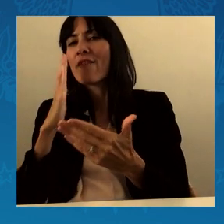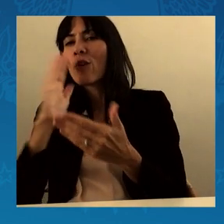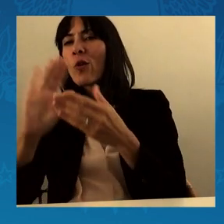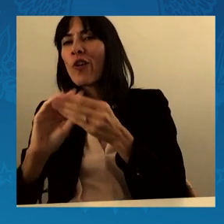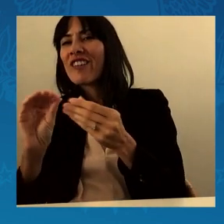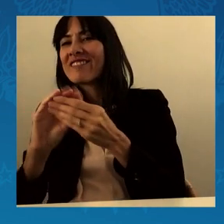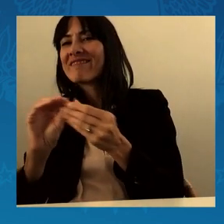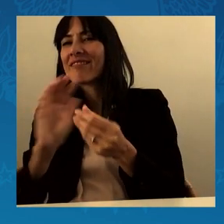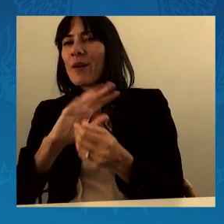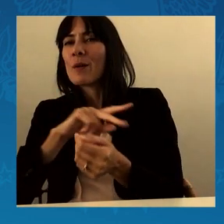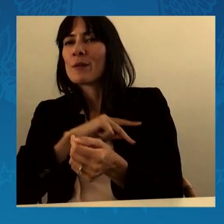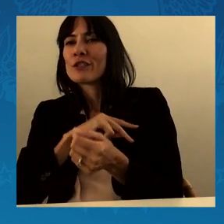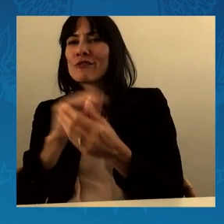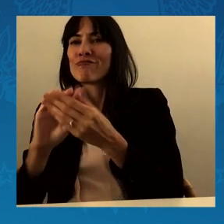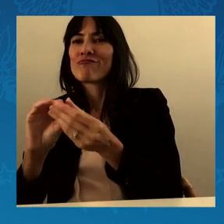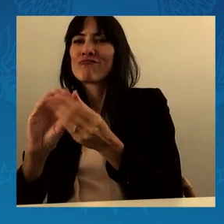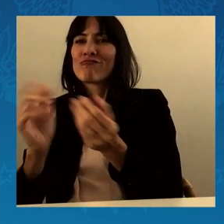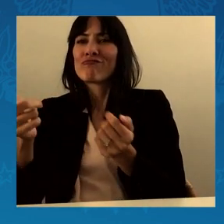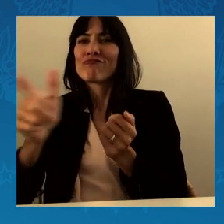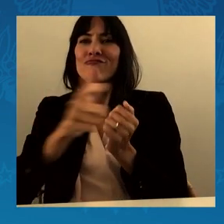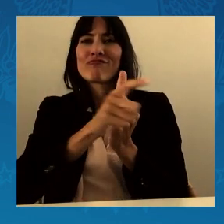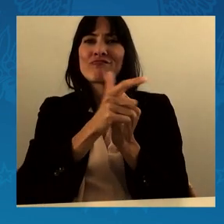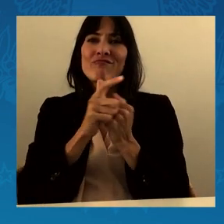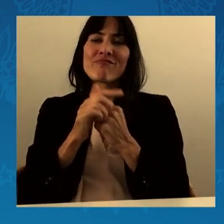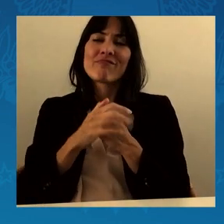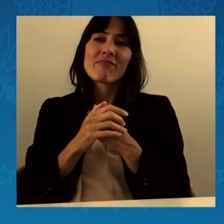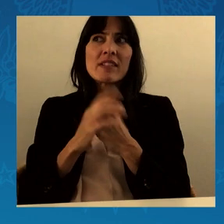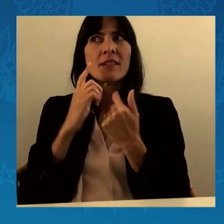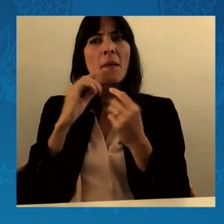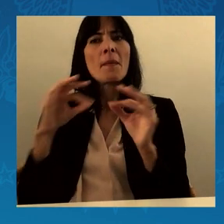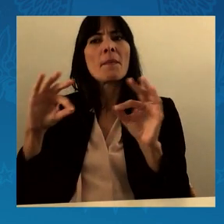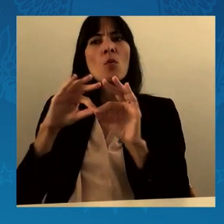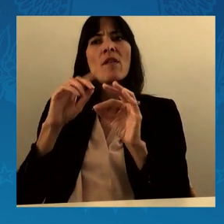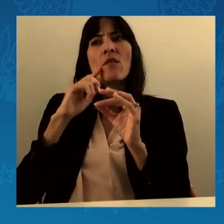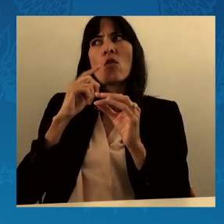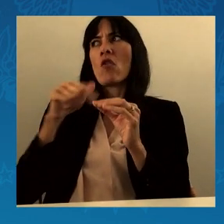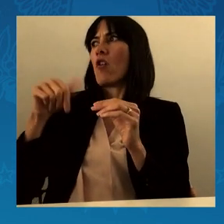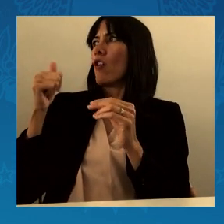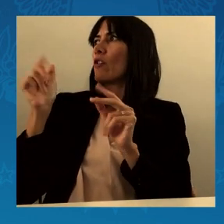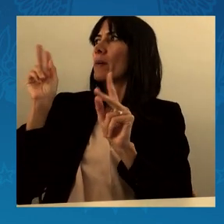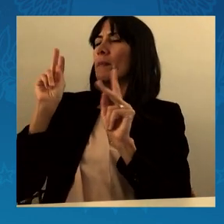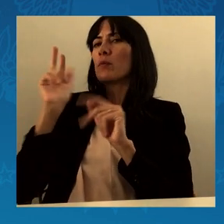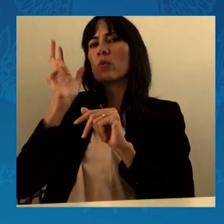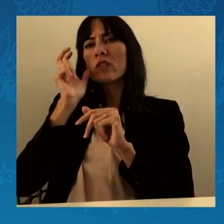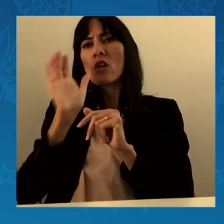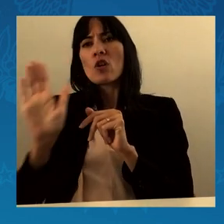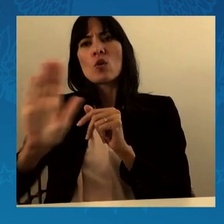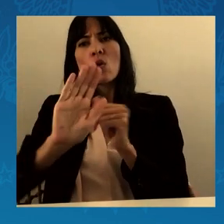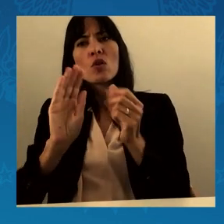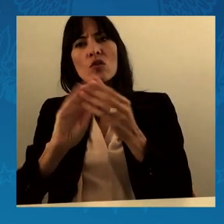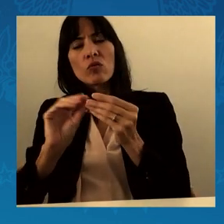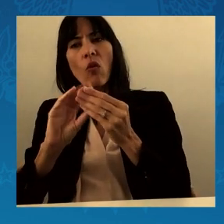I think it's important for the for others to hear those stories, to understand the significance for HBCUs.